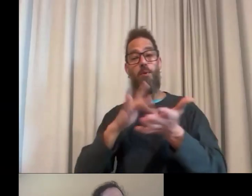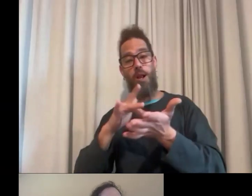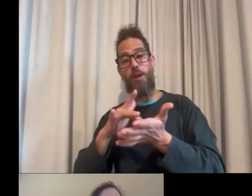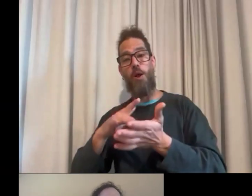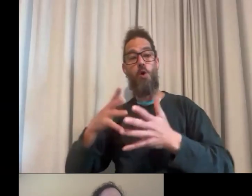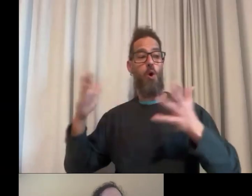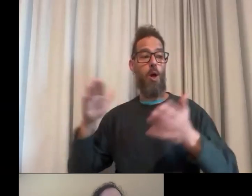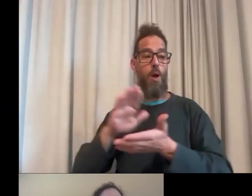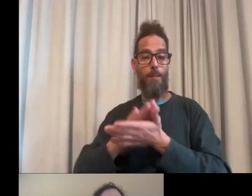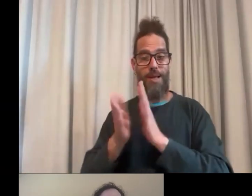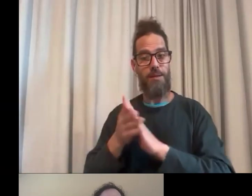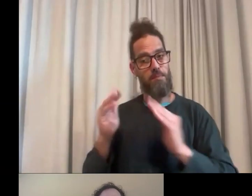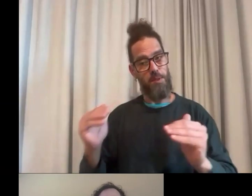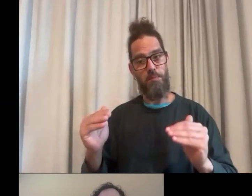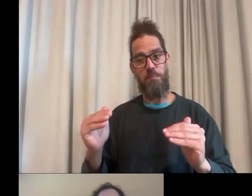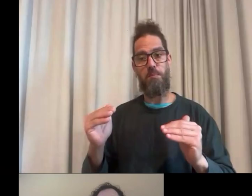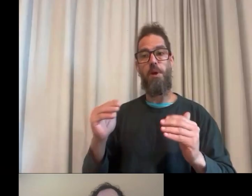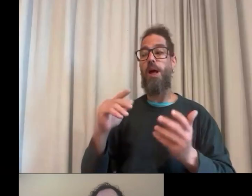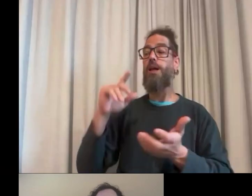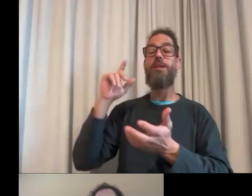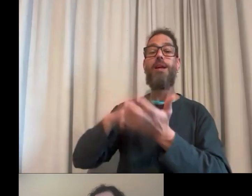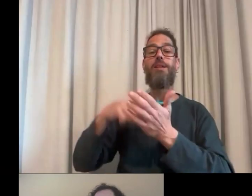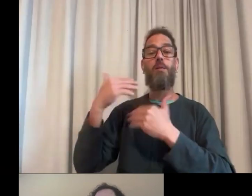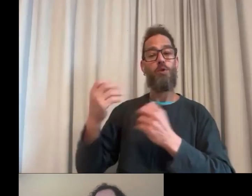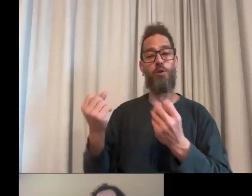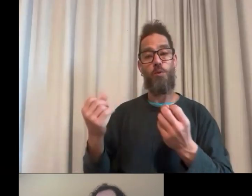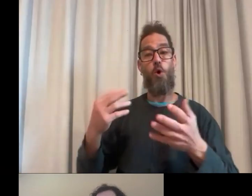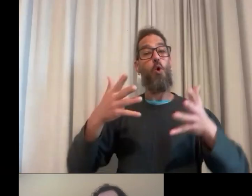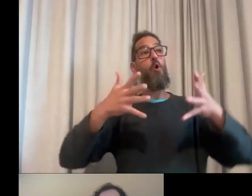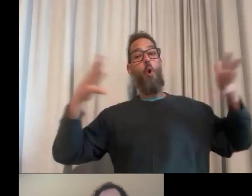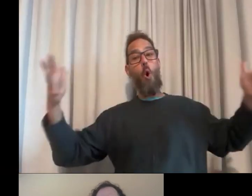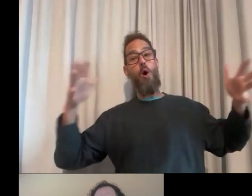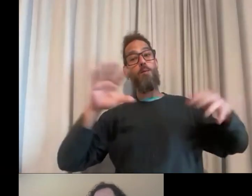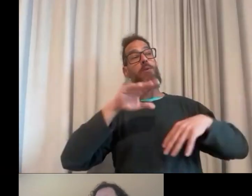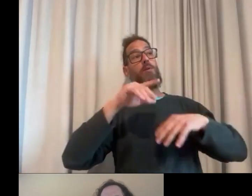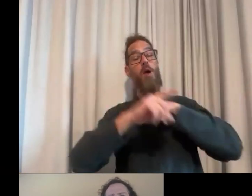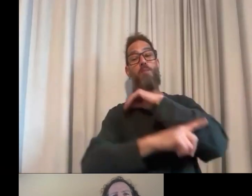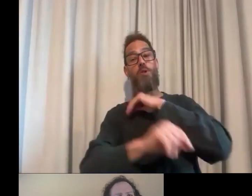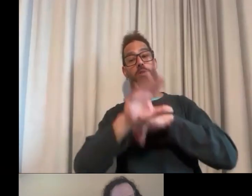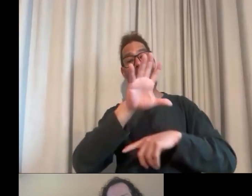And again, small and medium-sized businesses have no deadlines. I mean, unless you're small or medium-sized businesses at TSB,